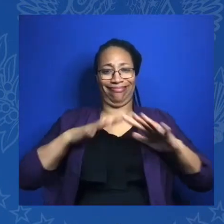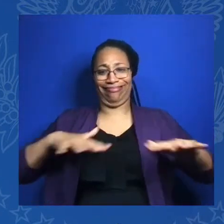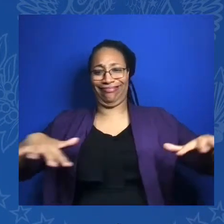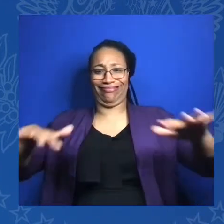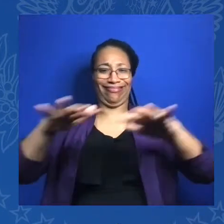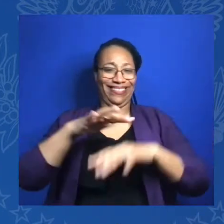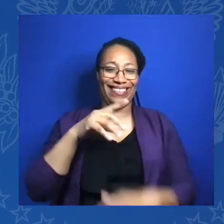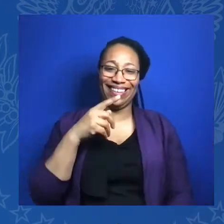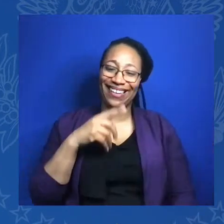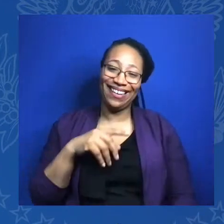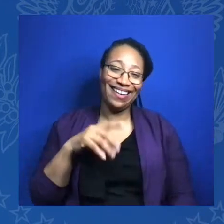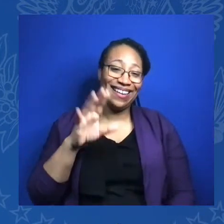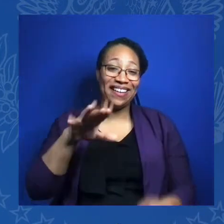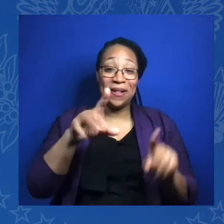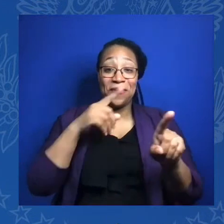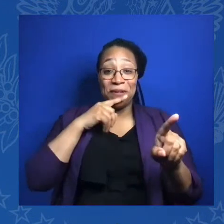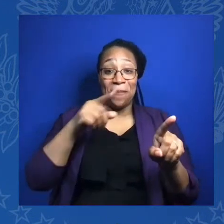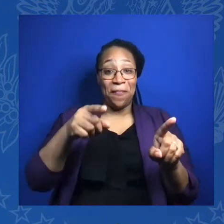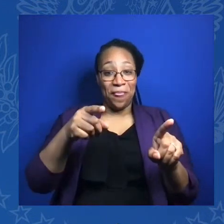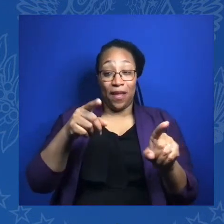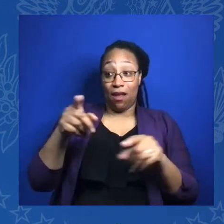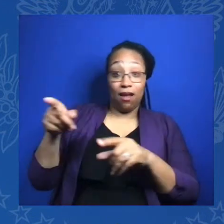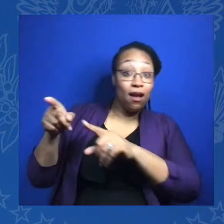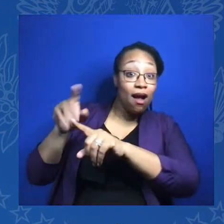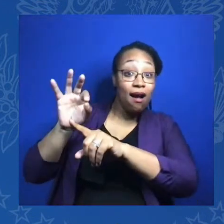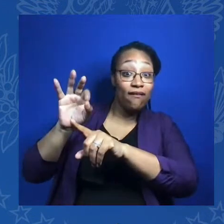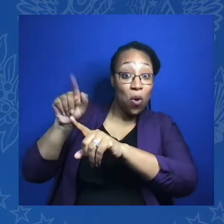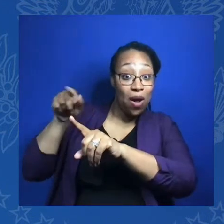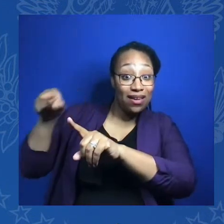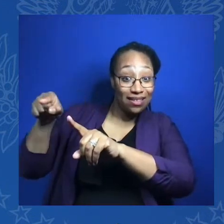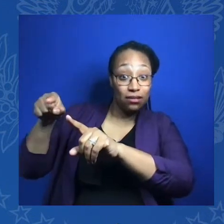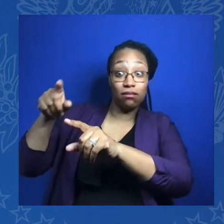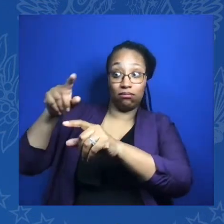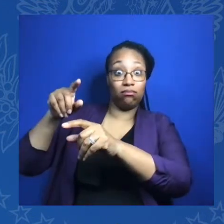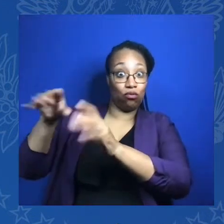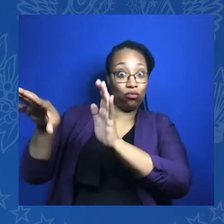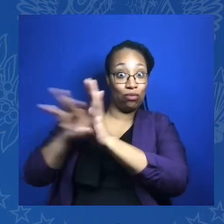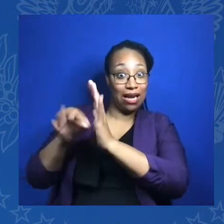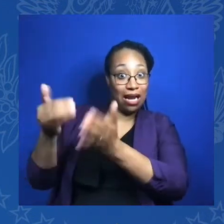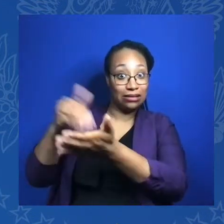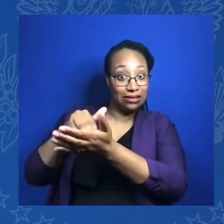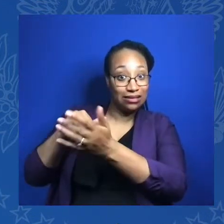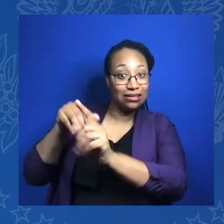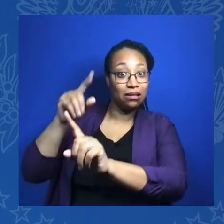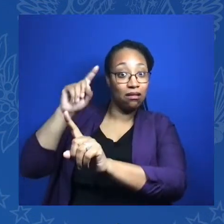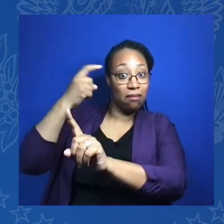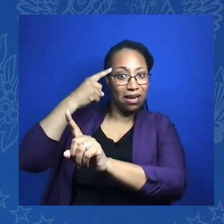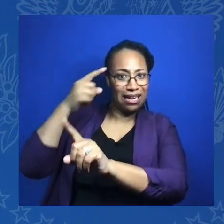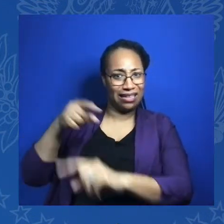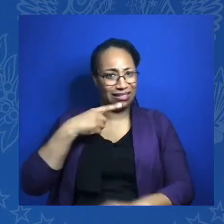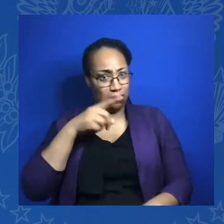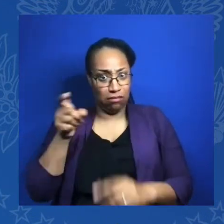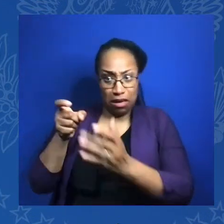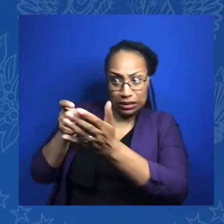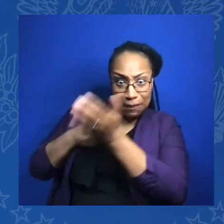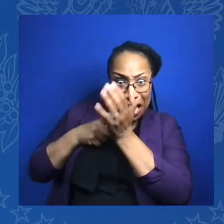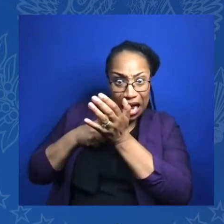he was asked if he had a mandate. He said, "Hell no, I'm straight." "I'm straight."